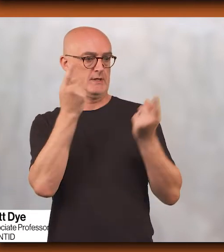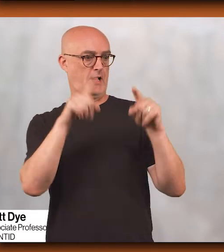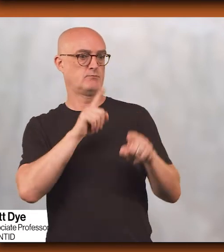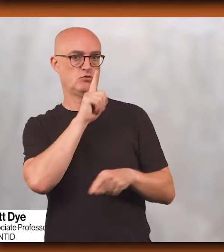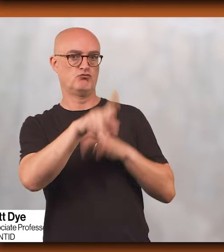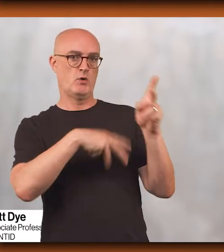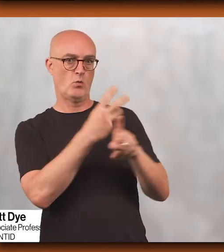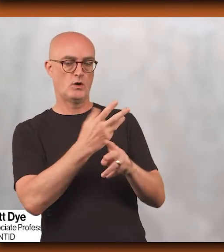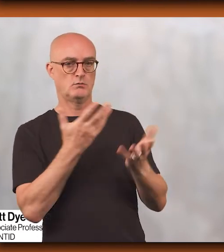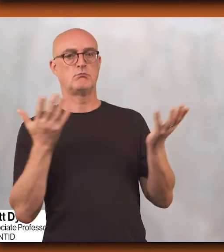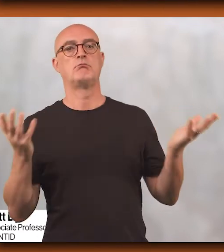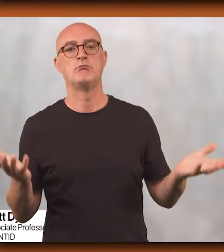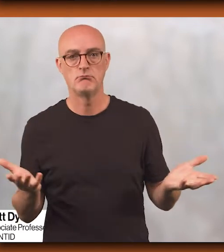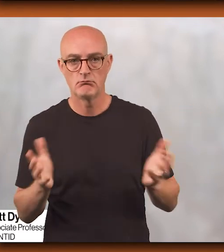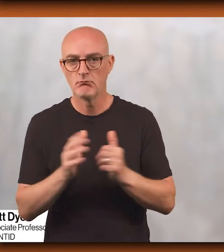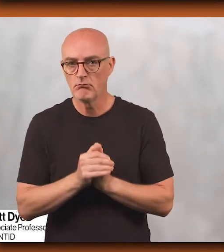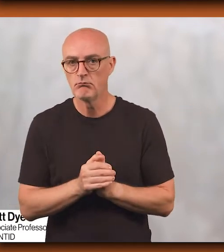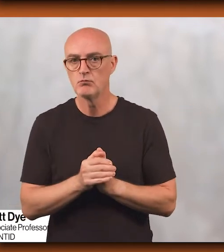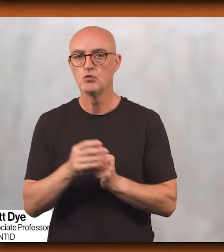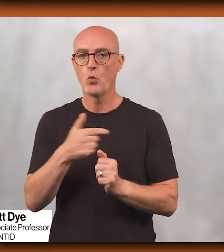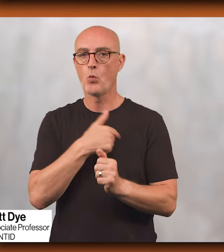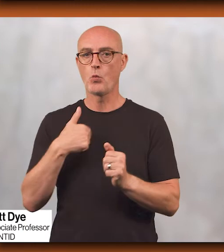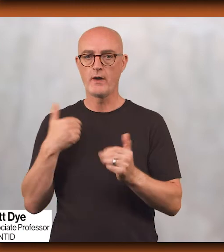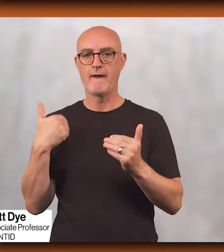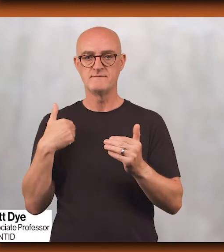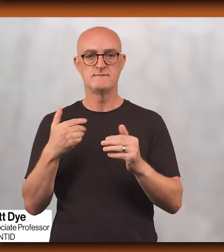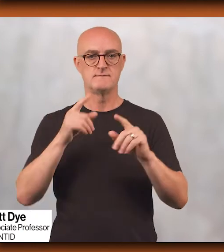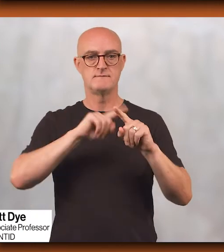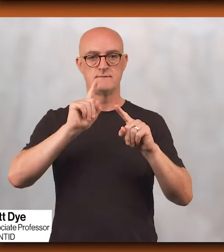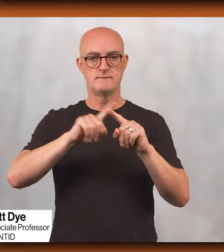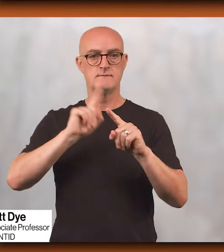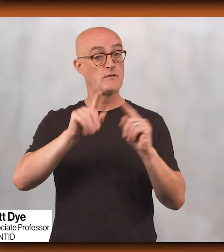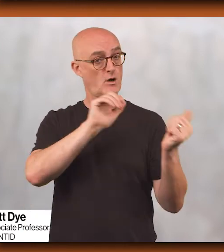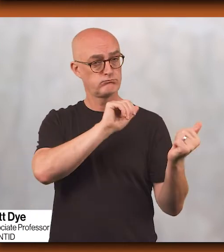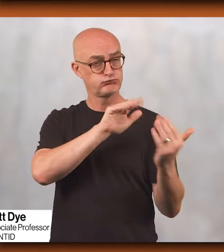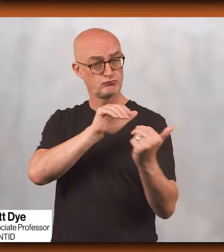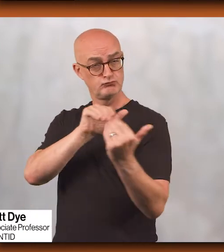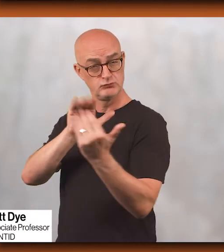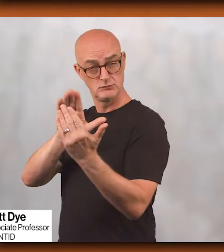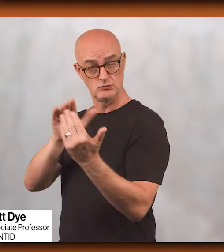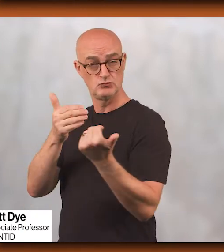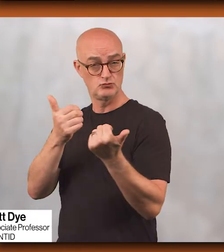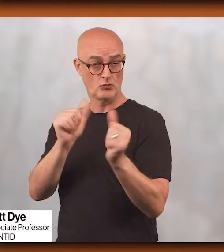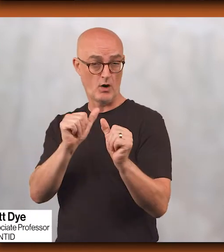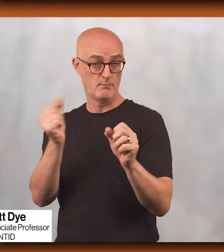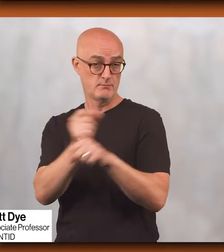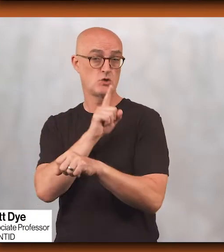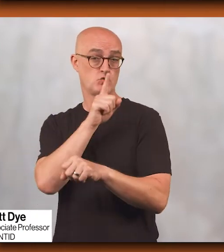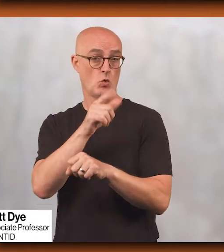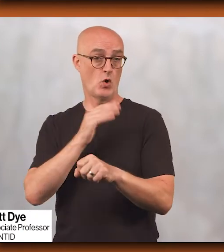We can also simulate using the forces that was solve for using our system to ensure that the simulated motion